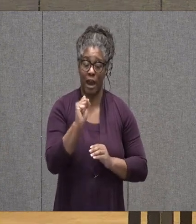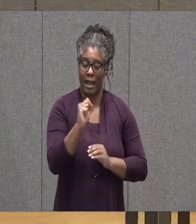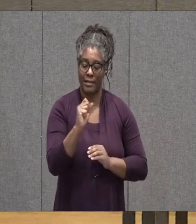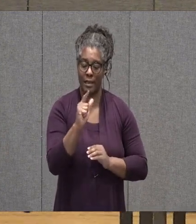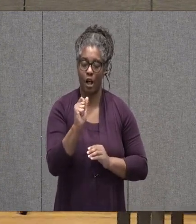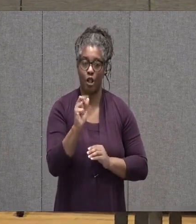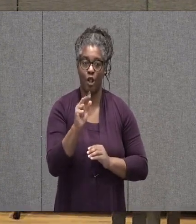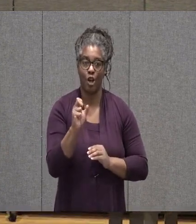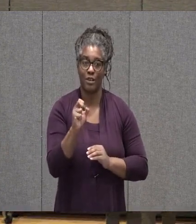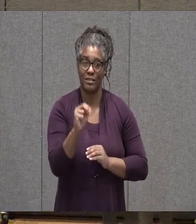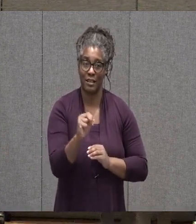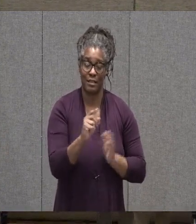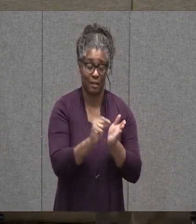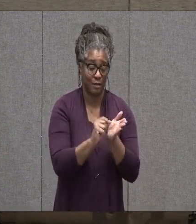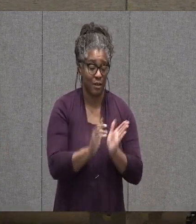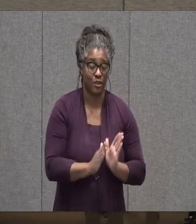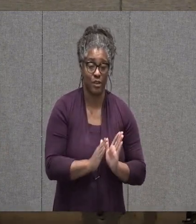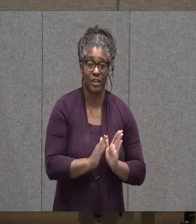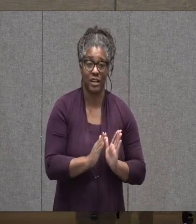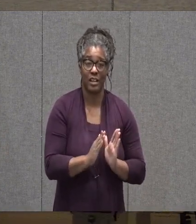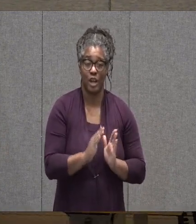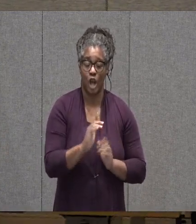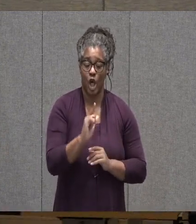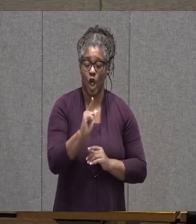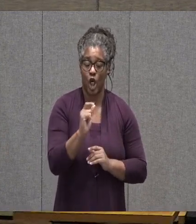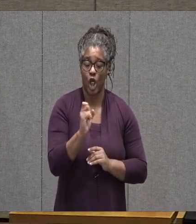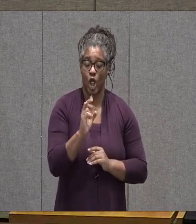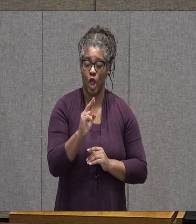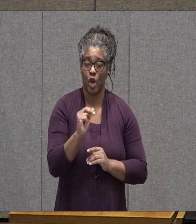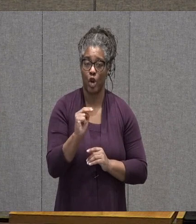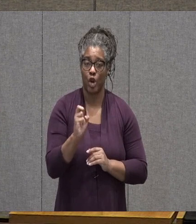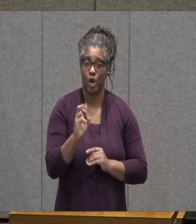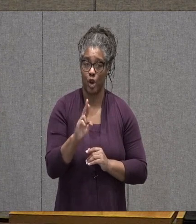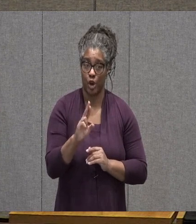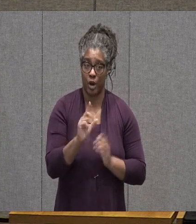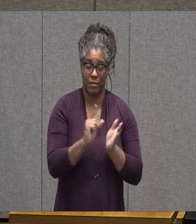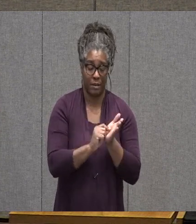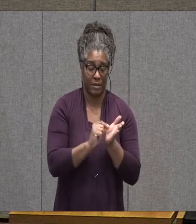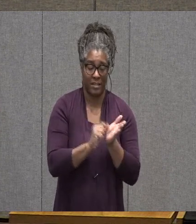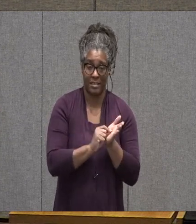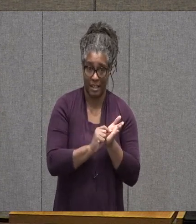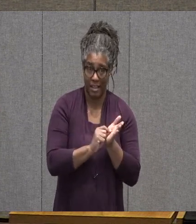Learner Publications in Minneapolis. So, we're gonna be using this book